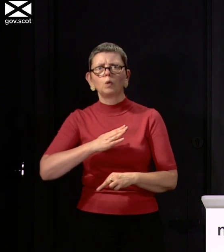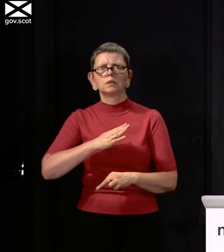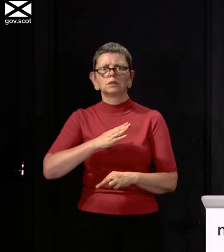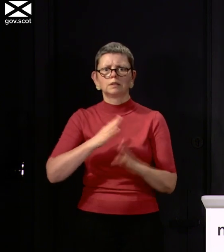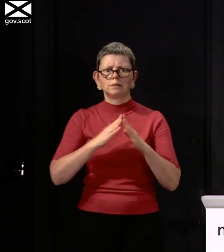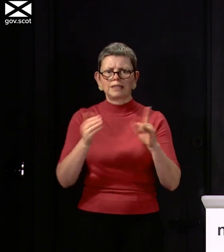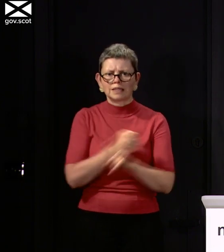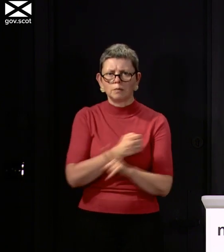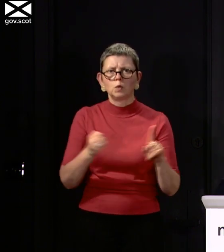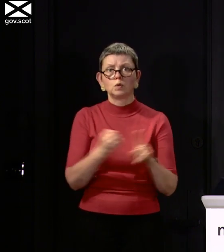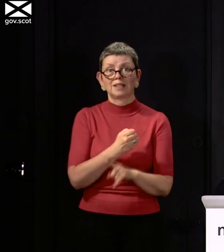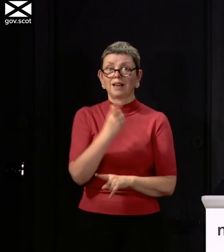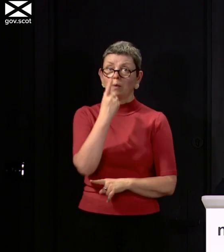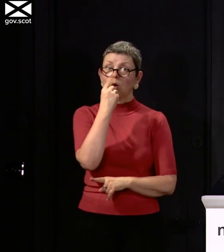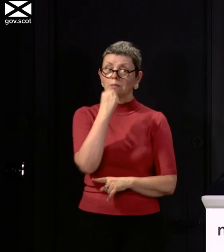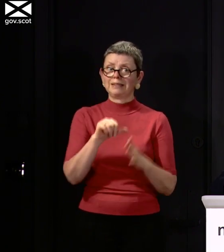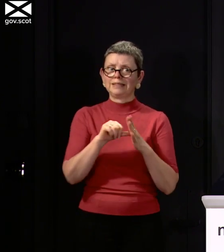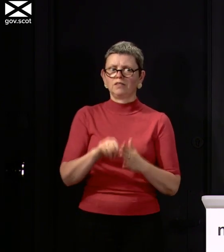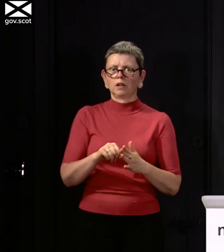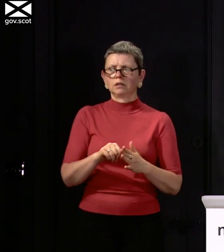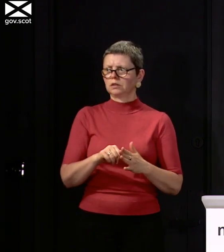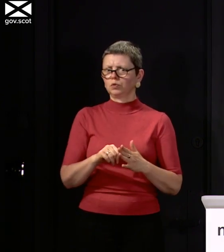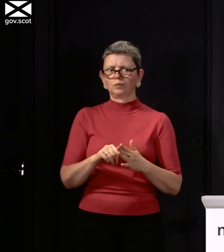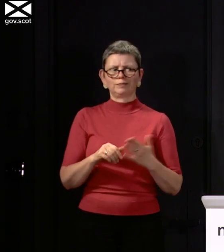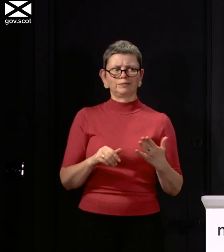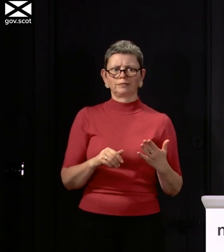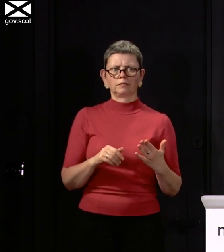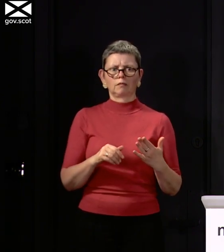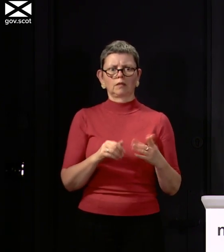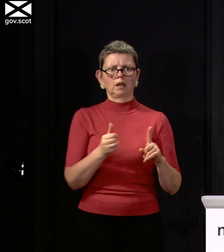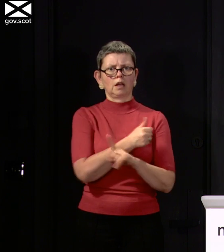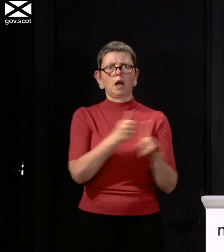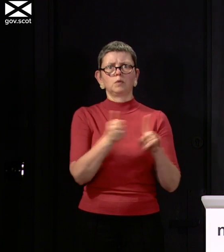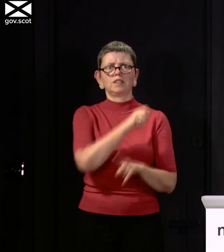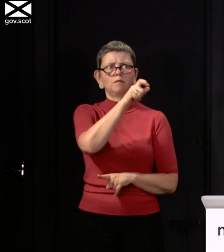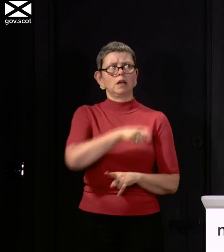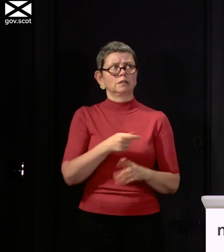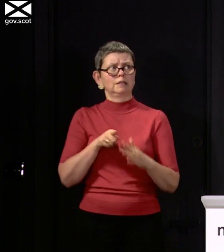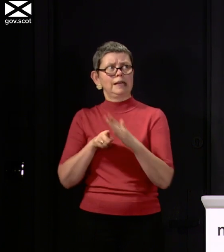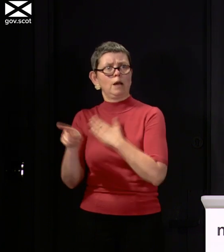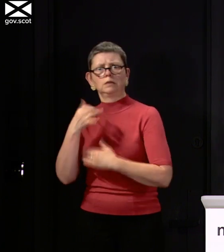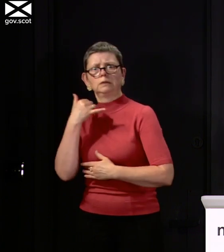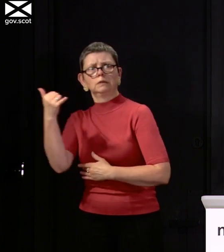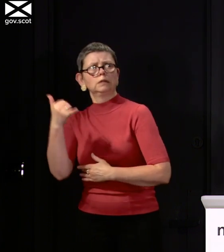be finding it difficult to get away from the abusive partner, and silence on the line when